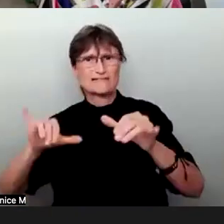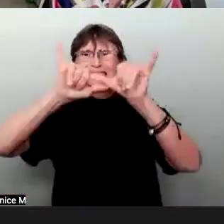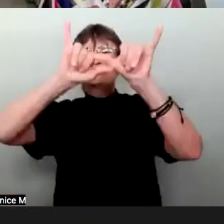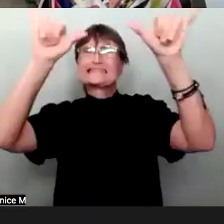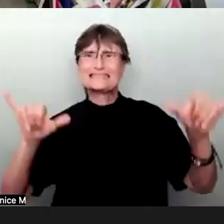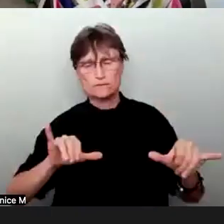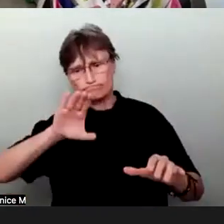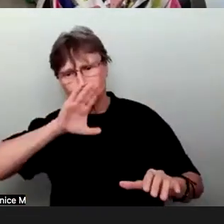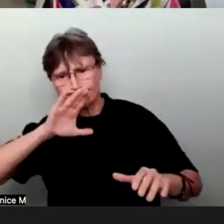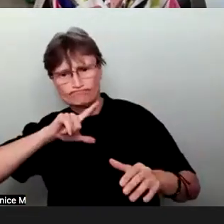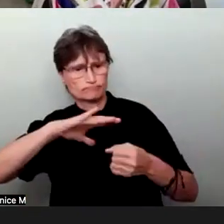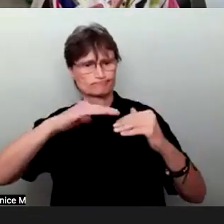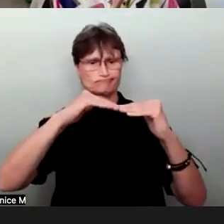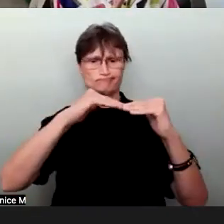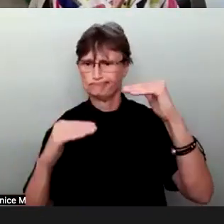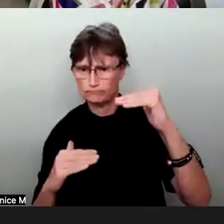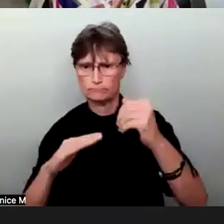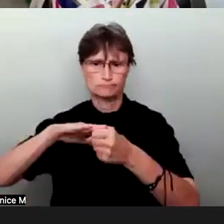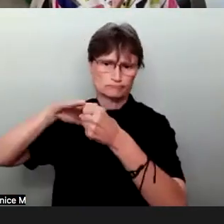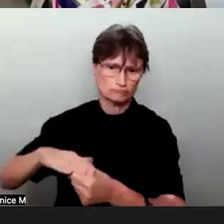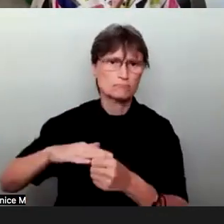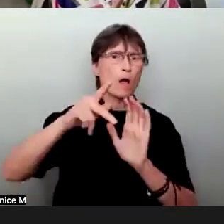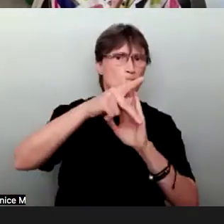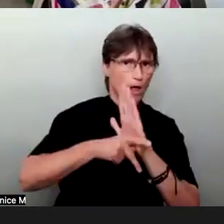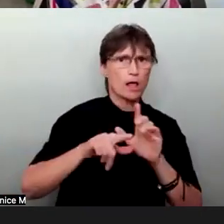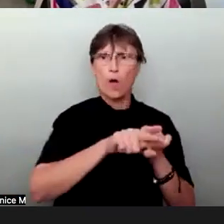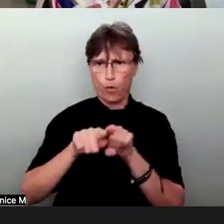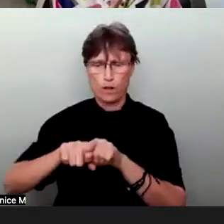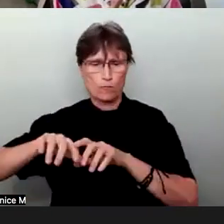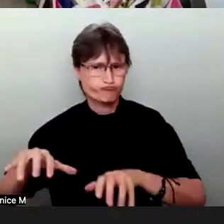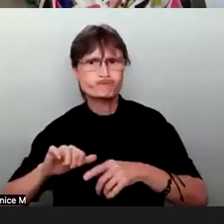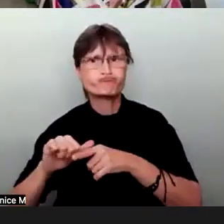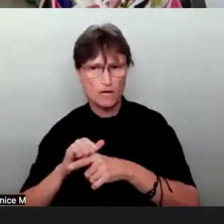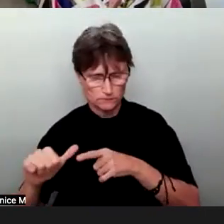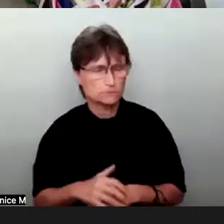policies and practices. My colleagues and I are accountable to ensuring that the lines of